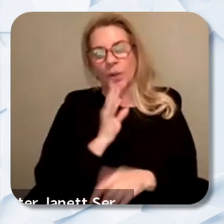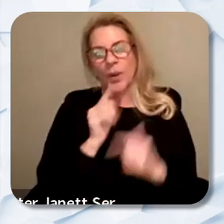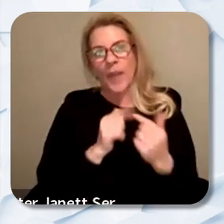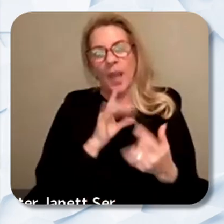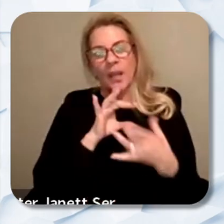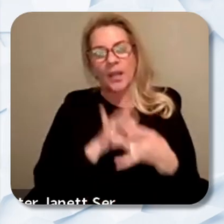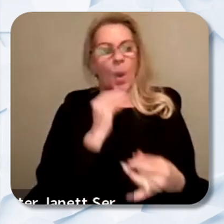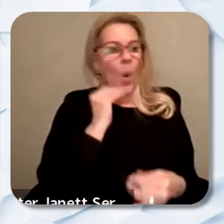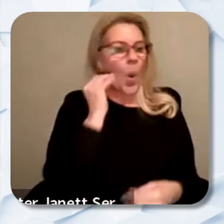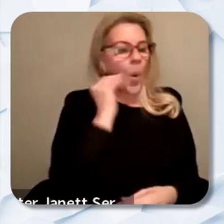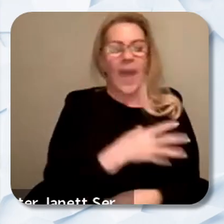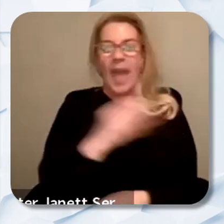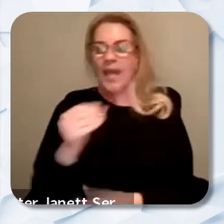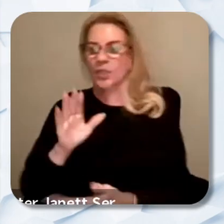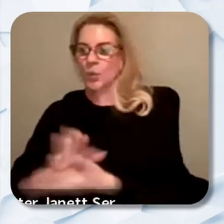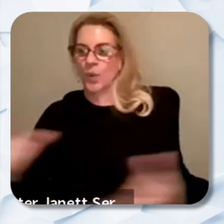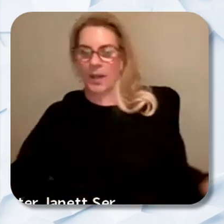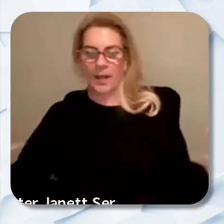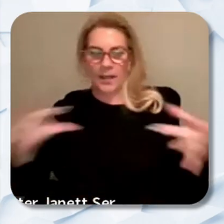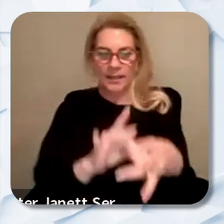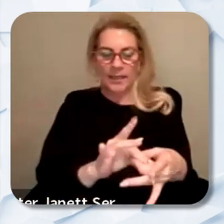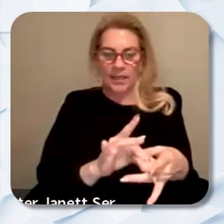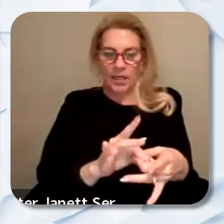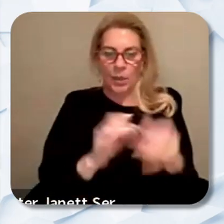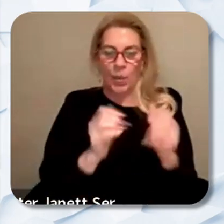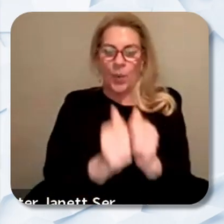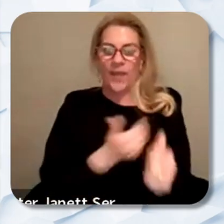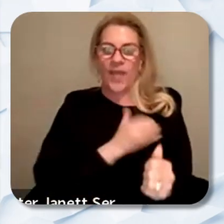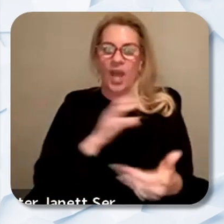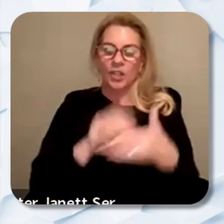school right? So linking our parents into our students learning. And we can do this at any